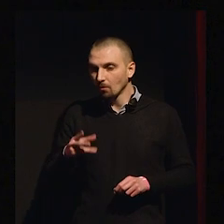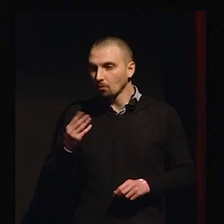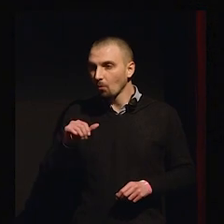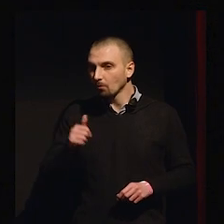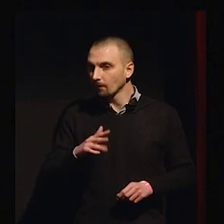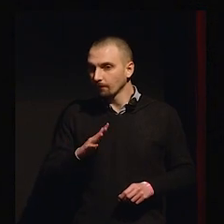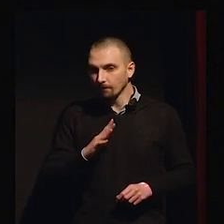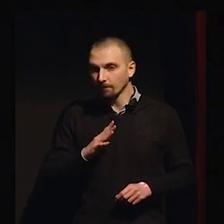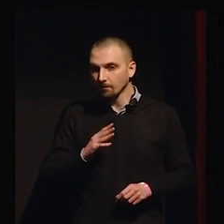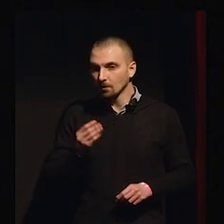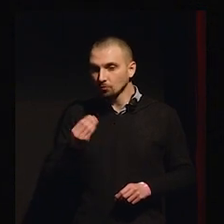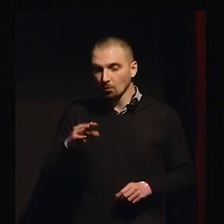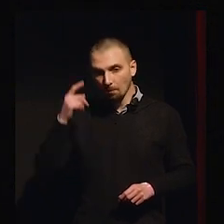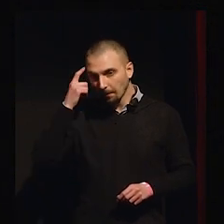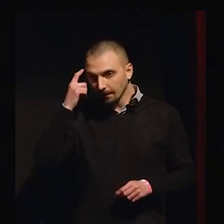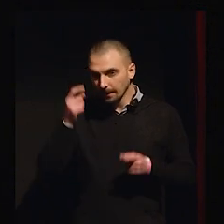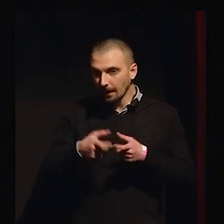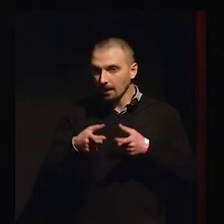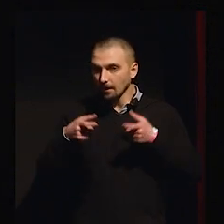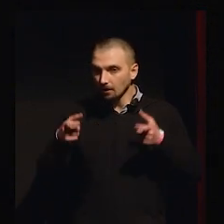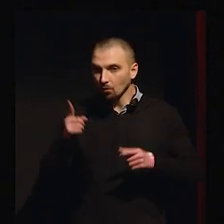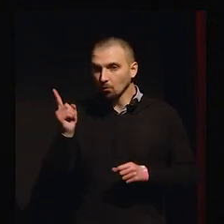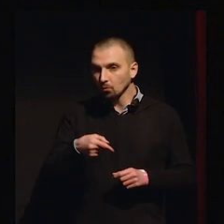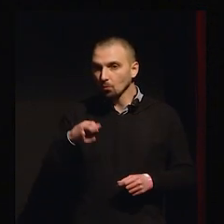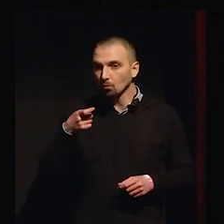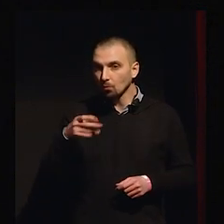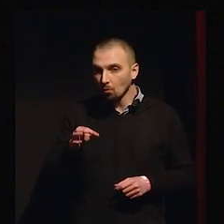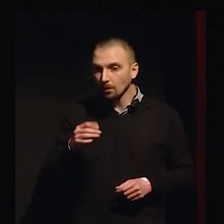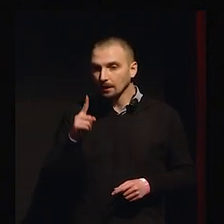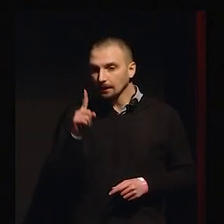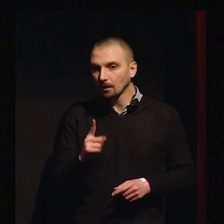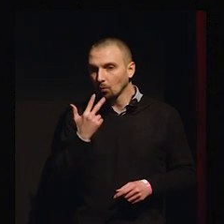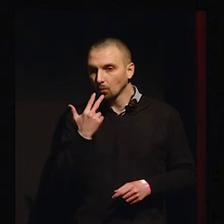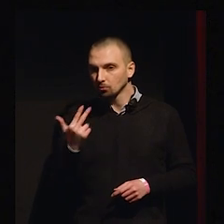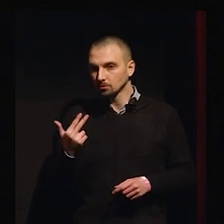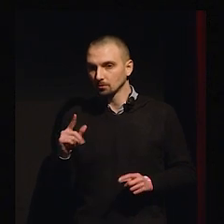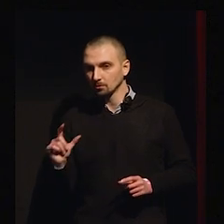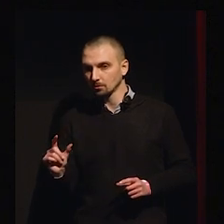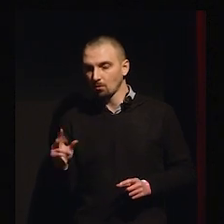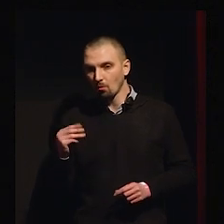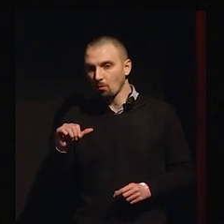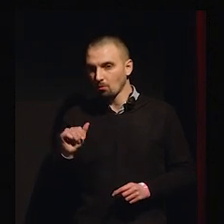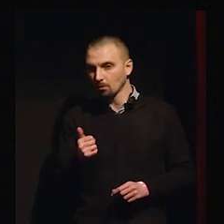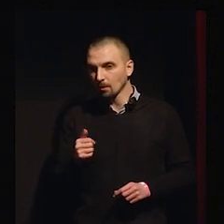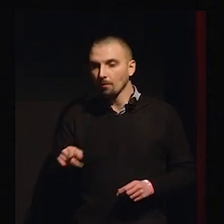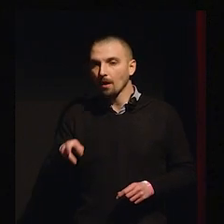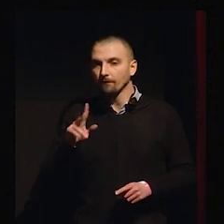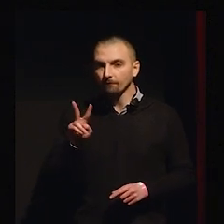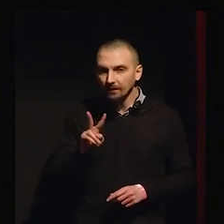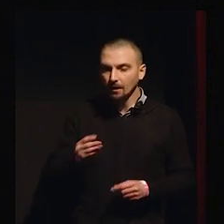90% of the formation of a child’s brain ends in 2 or 3 years, and for this development, there has to be quality protein intake.